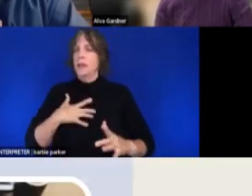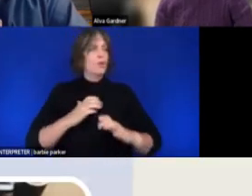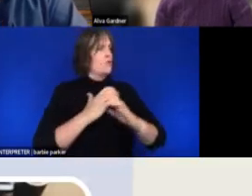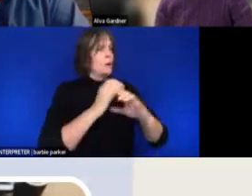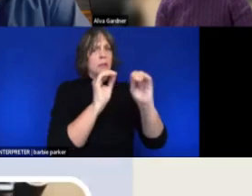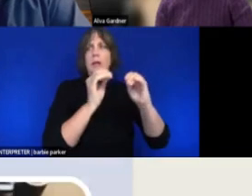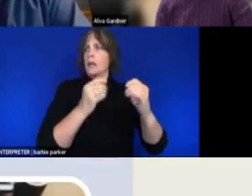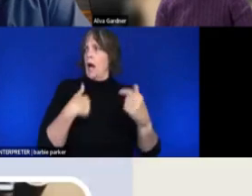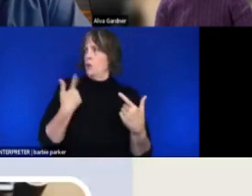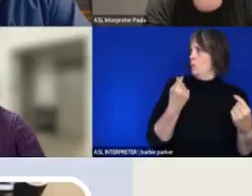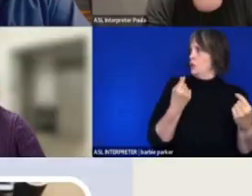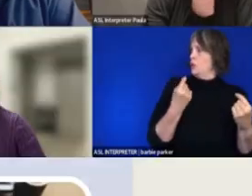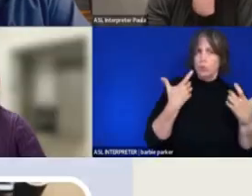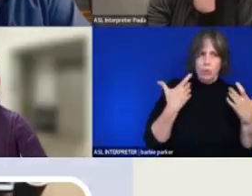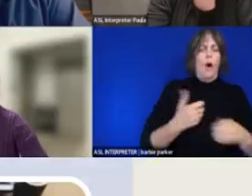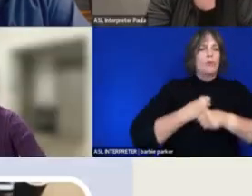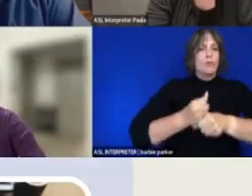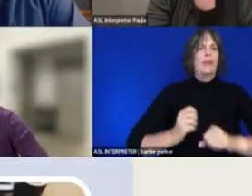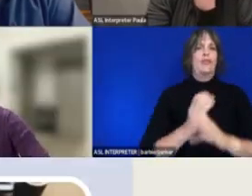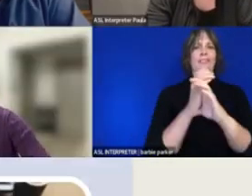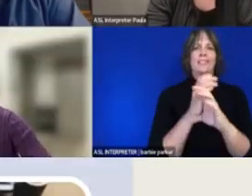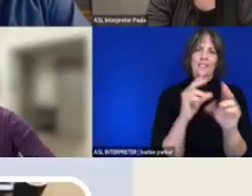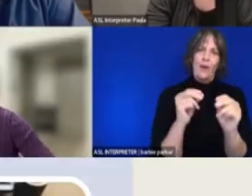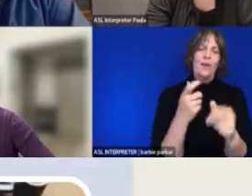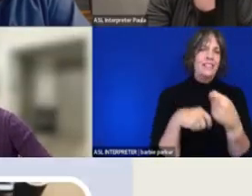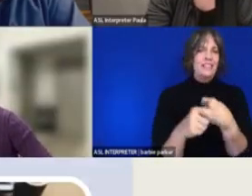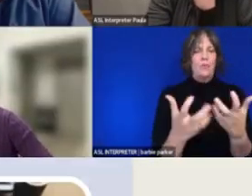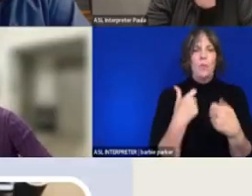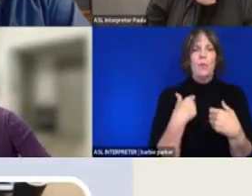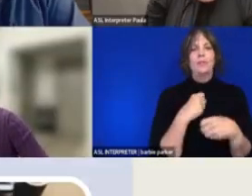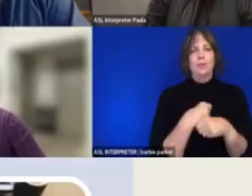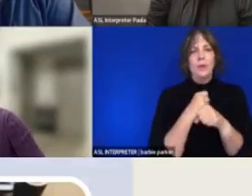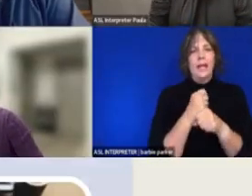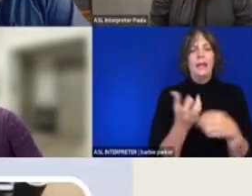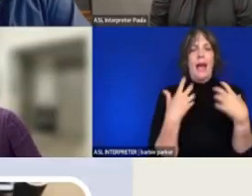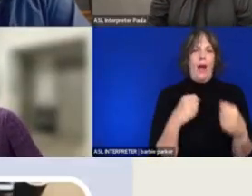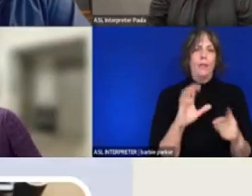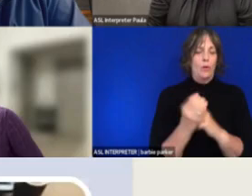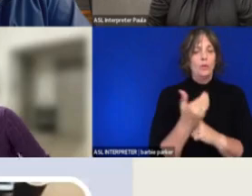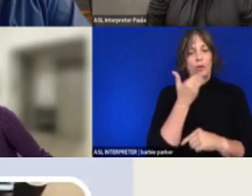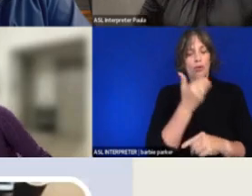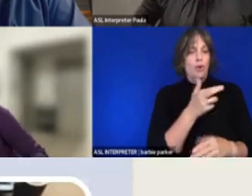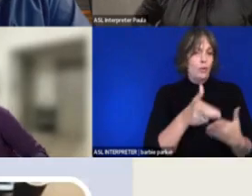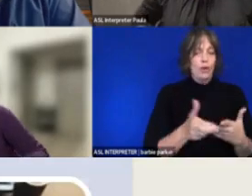know what to do. Instead, we want to create a healthy culture, because that has good results and happy employees, and